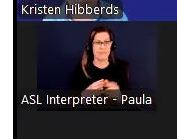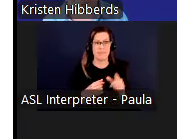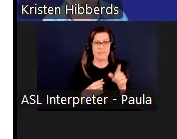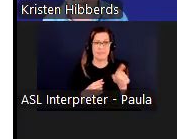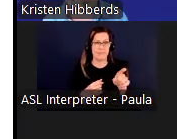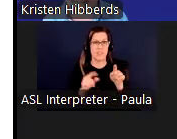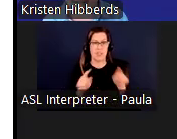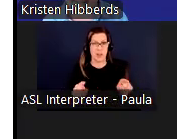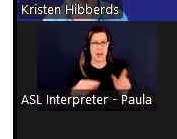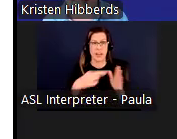this rule update.